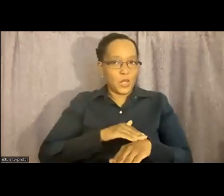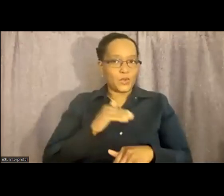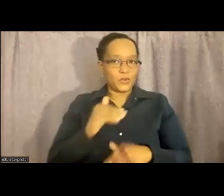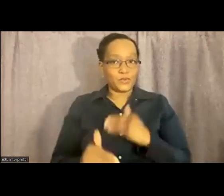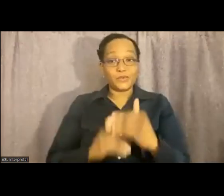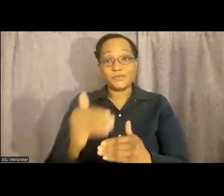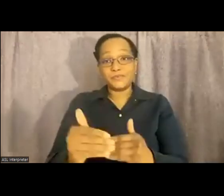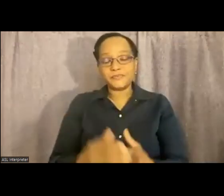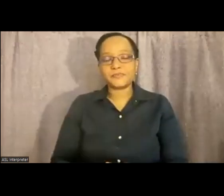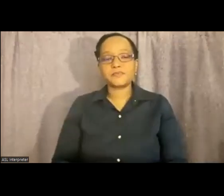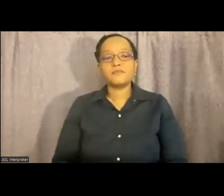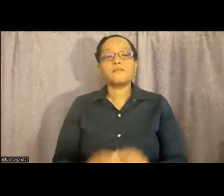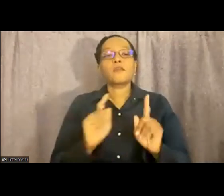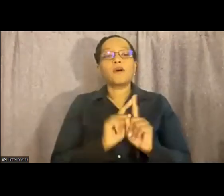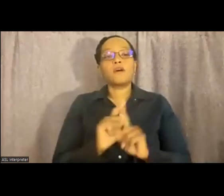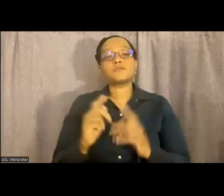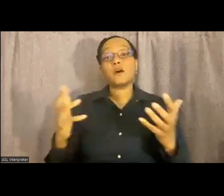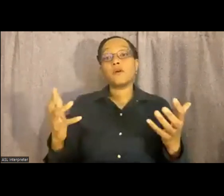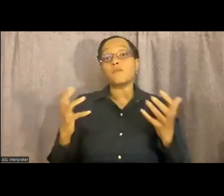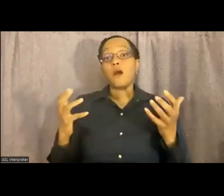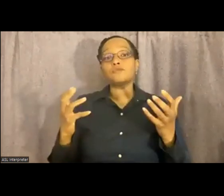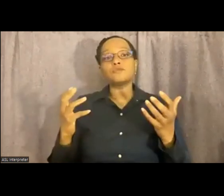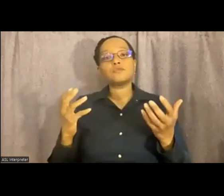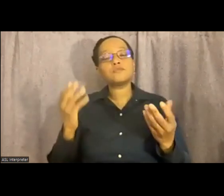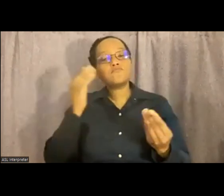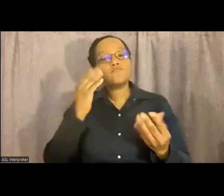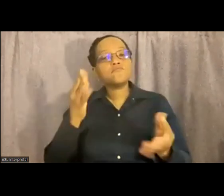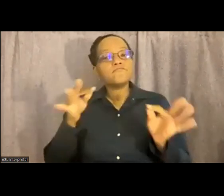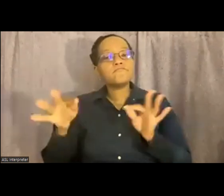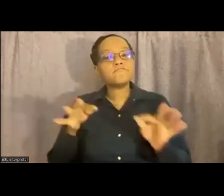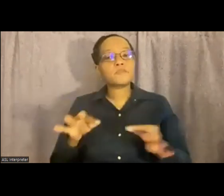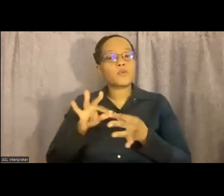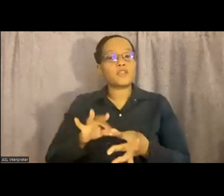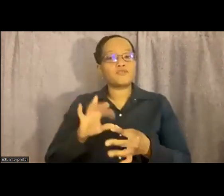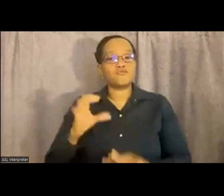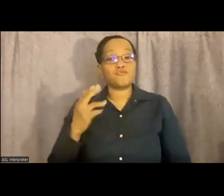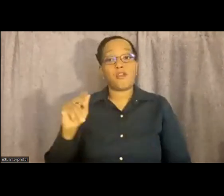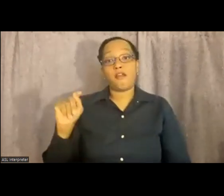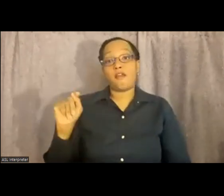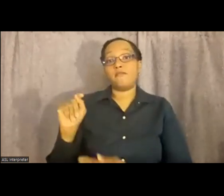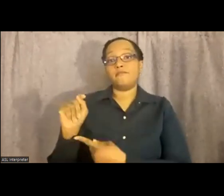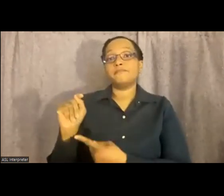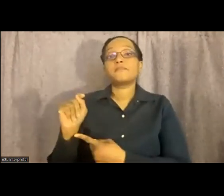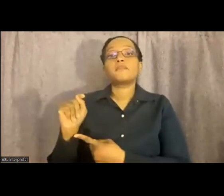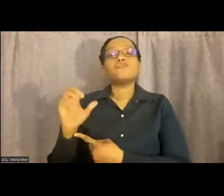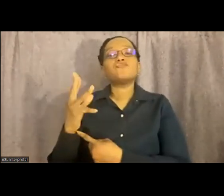I also want to give a couple of instructions but the chat the chat can be more or less